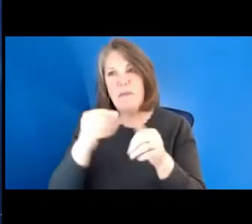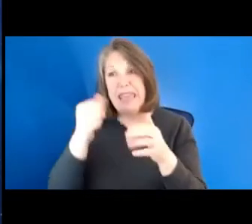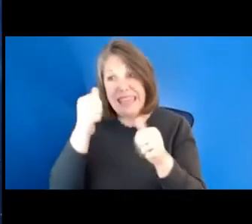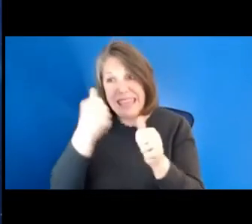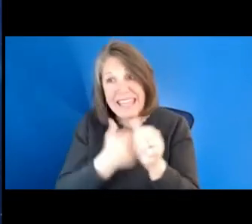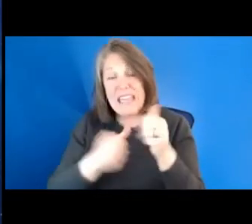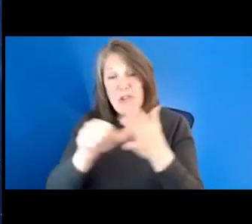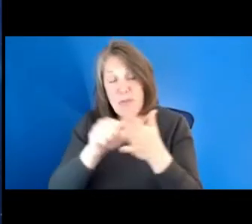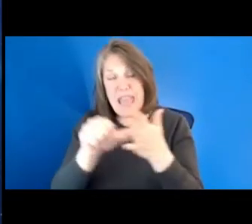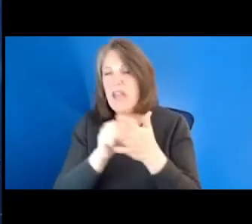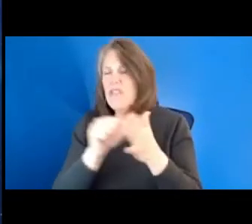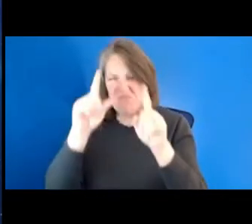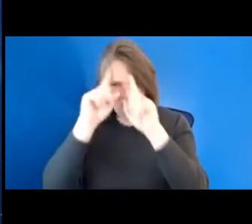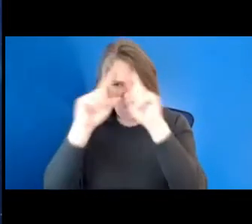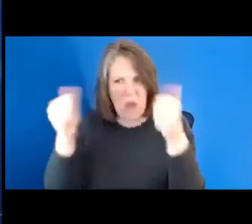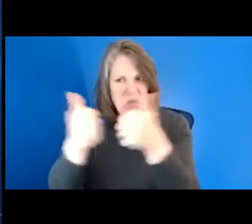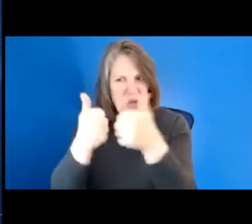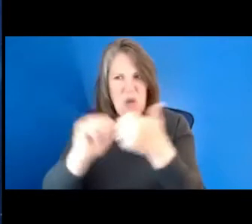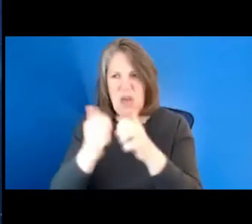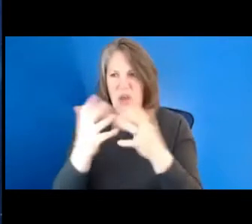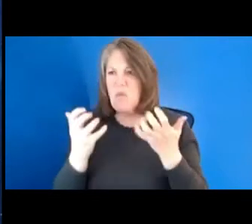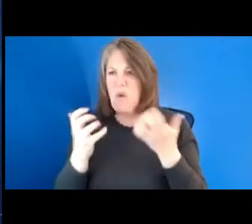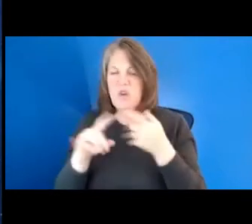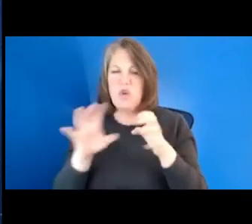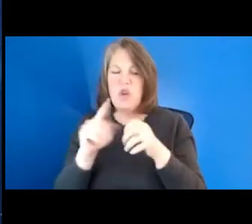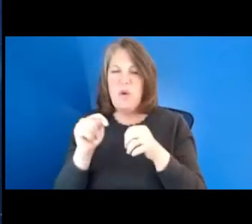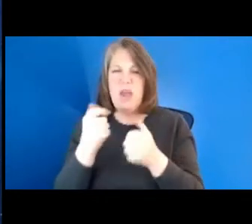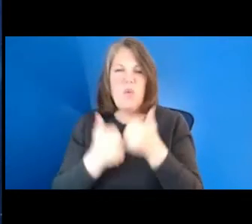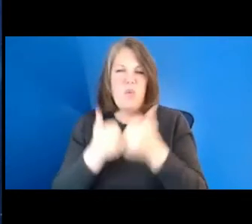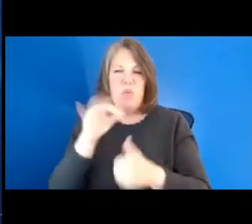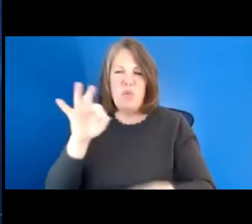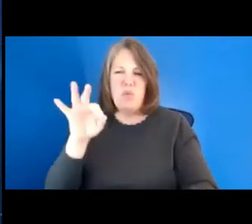to you how you want to do it. What format you want to edit into